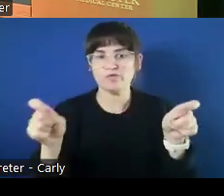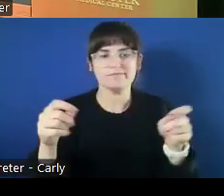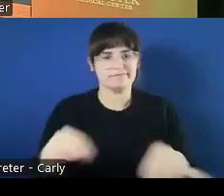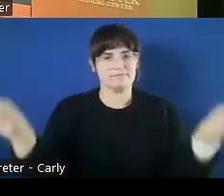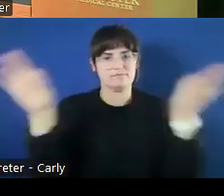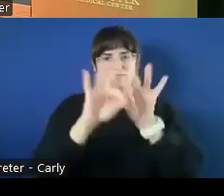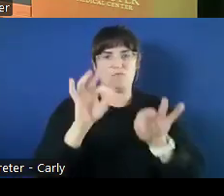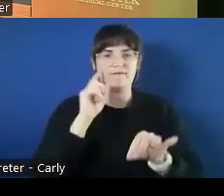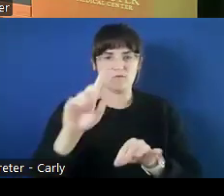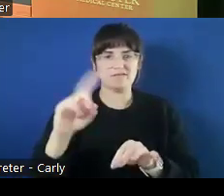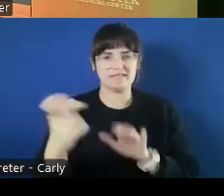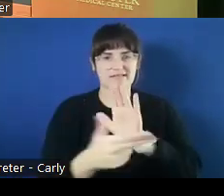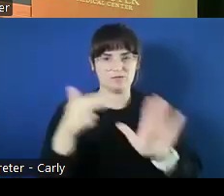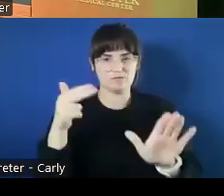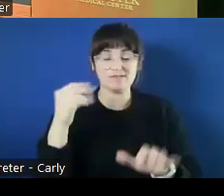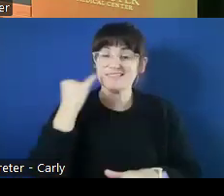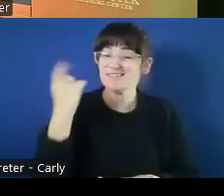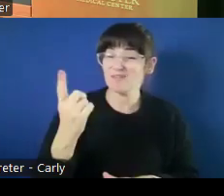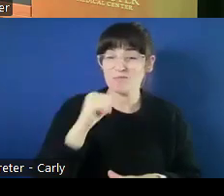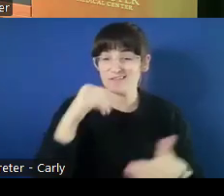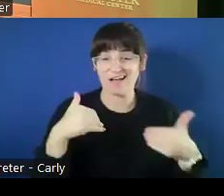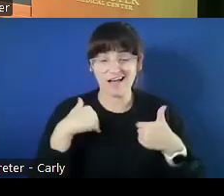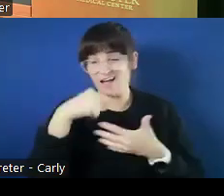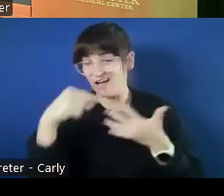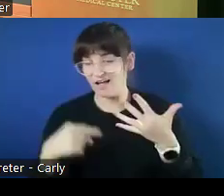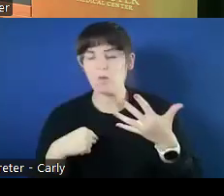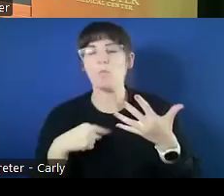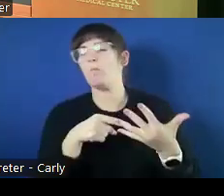diagnosis if somebody doesn't have those things I'm going to be more less likely to think that